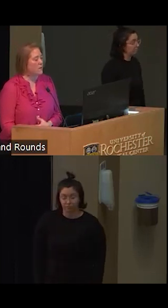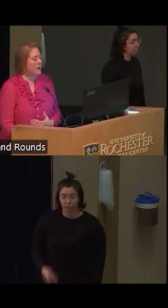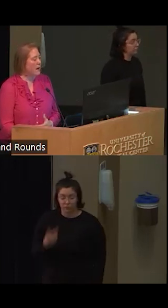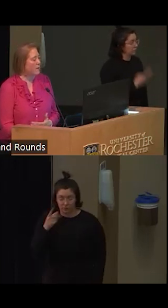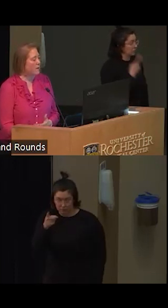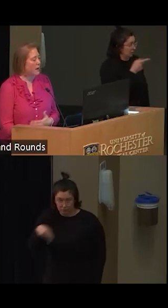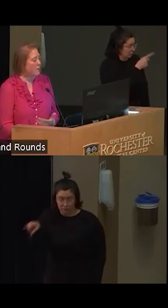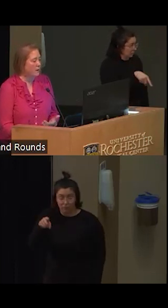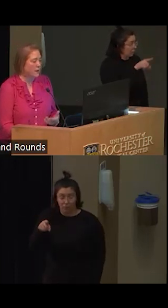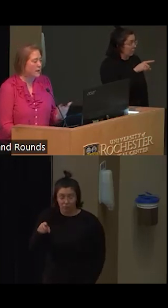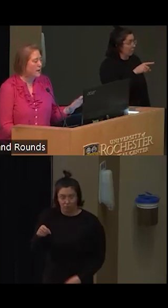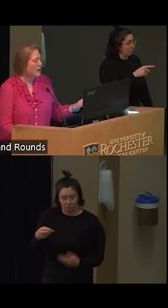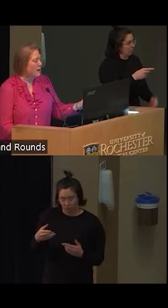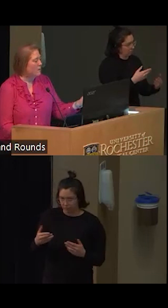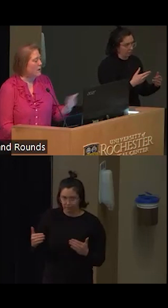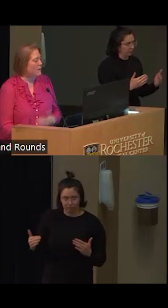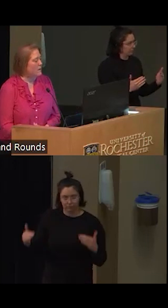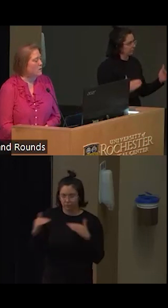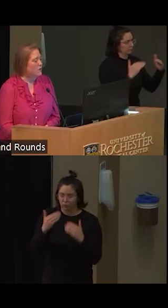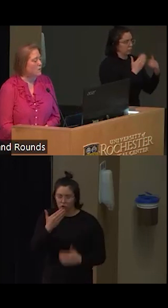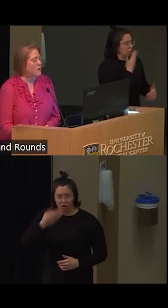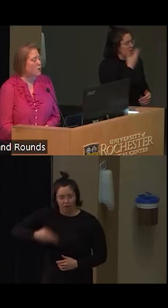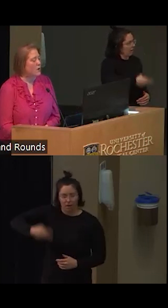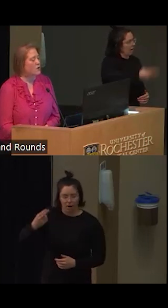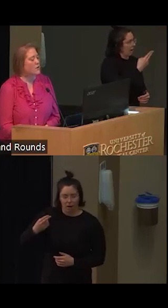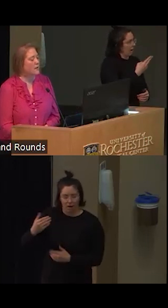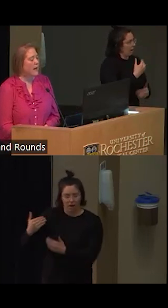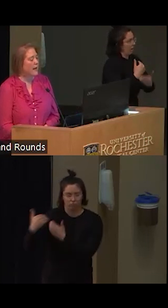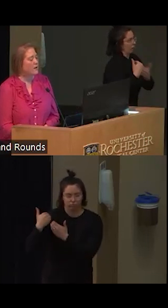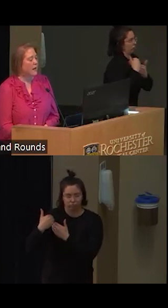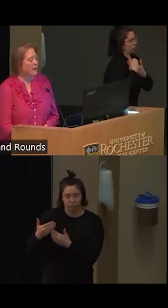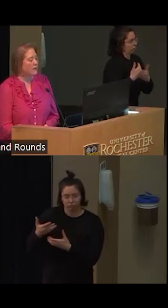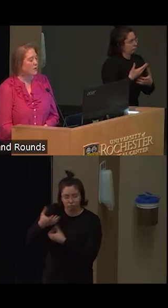see we had a high reliability and those were some of the questions that they had to answer